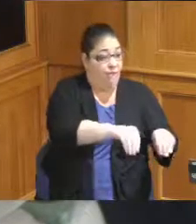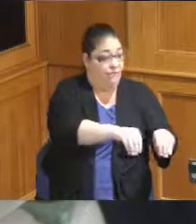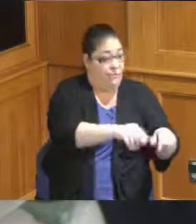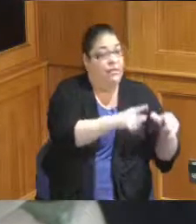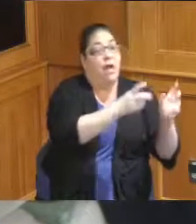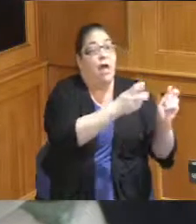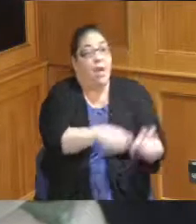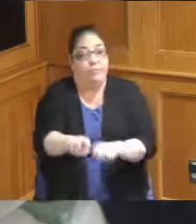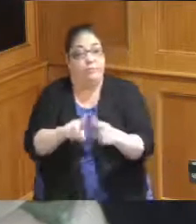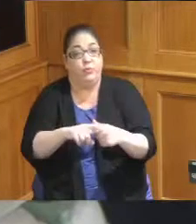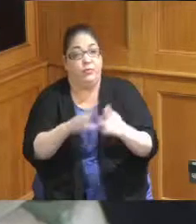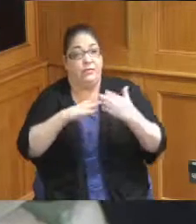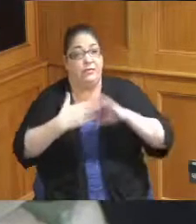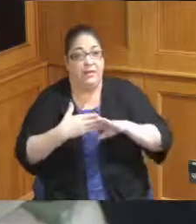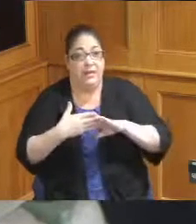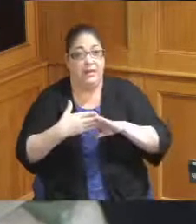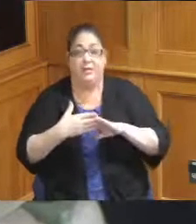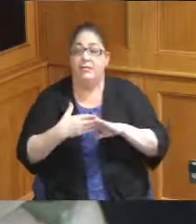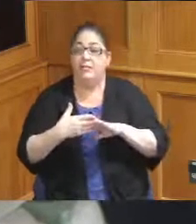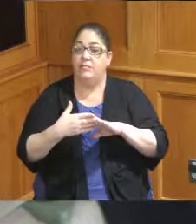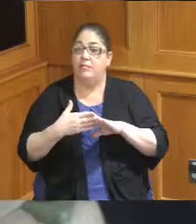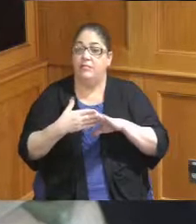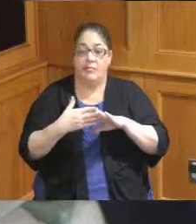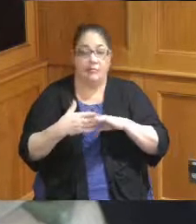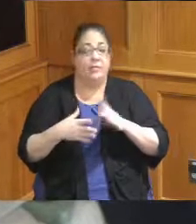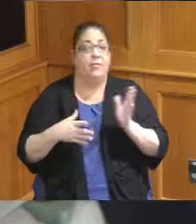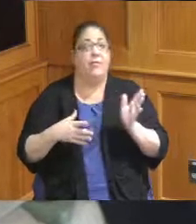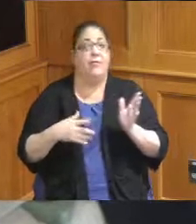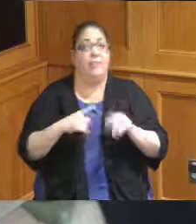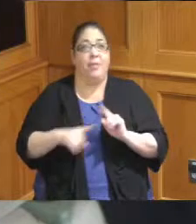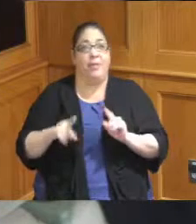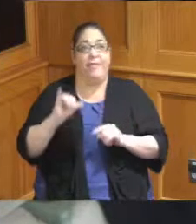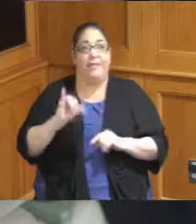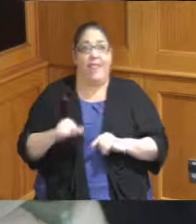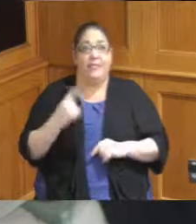redundancy set up which not to go down this this rabbit hole but is one of those reasons that we've